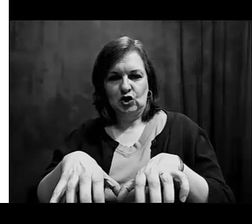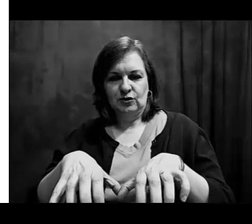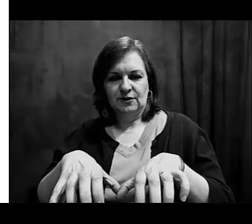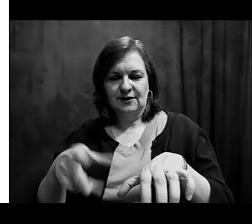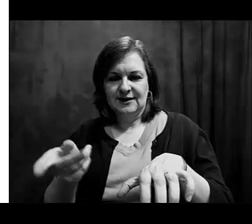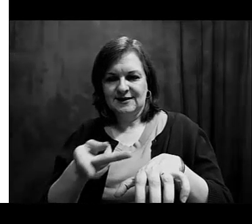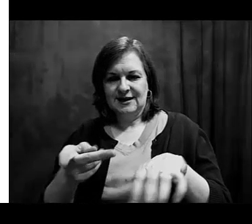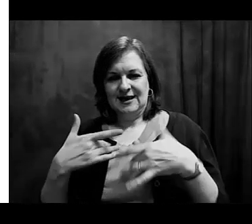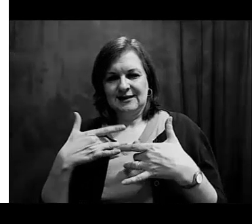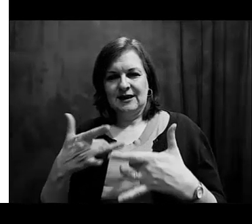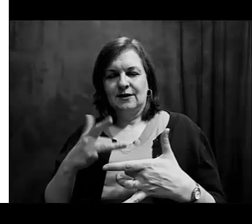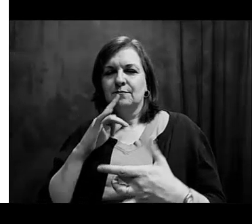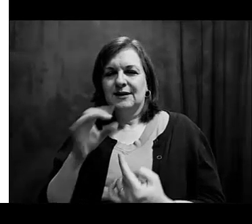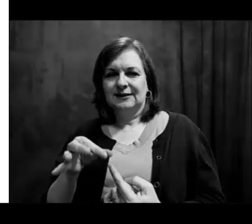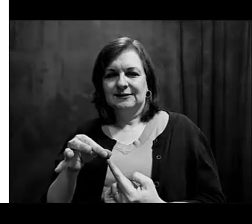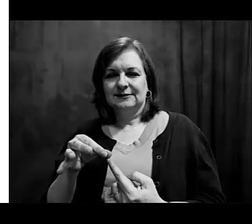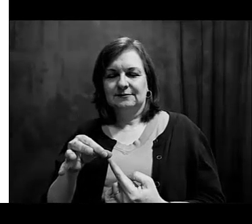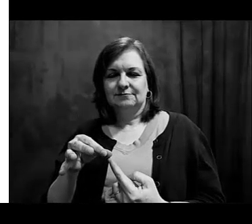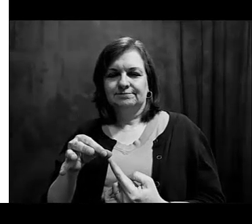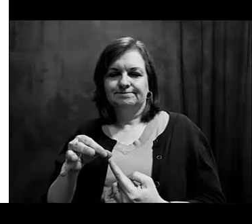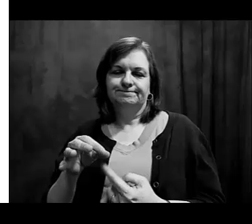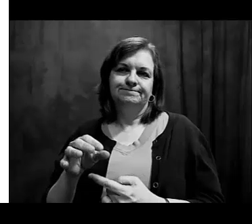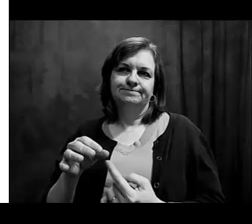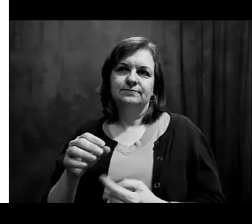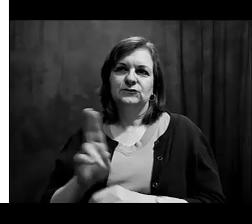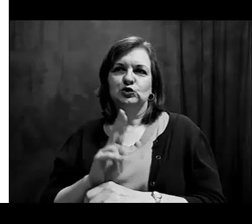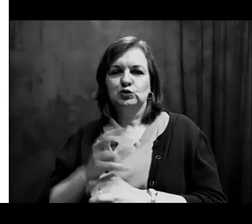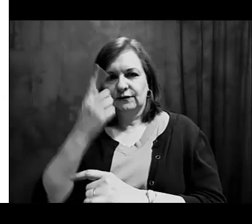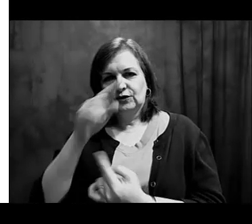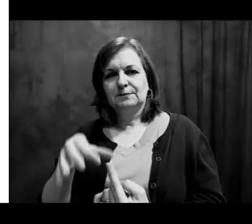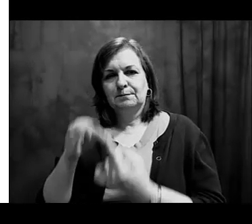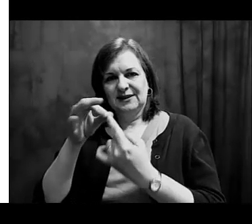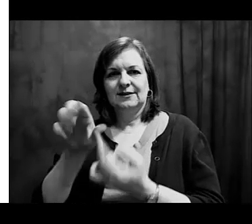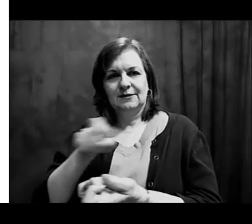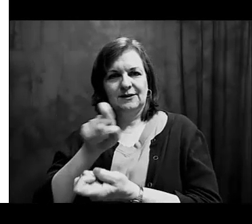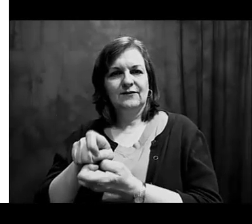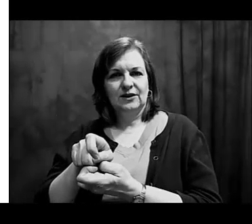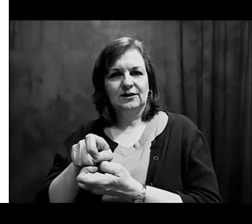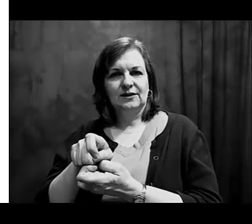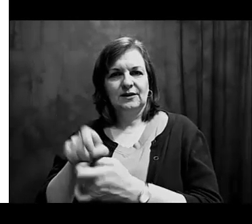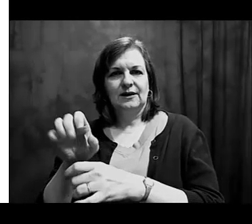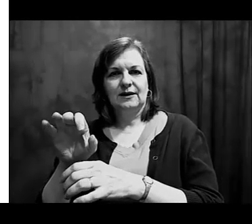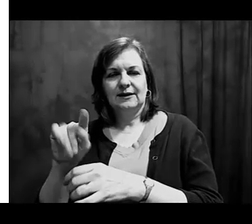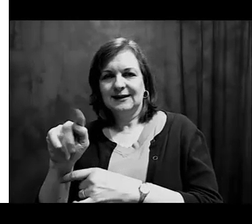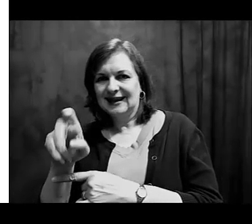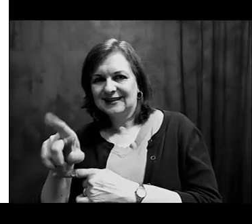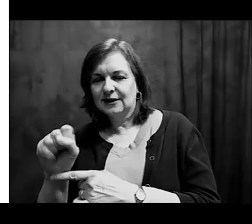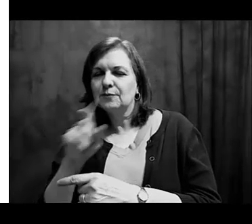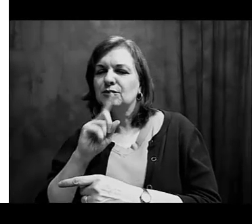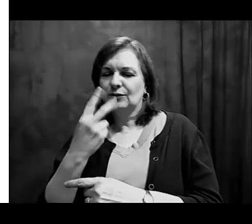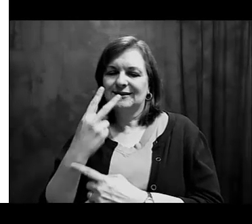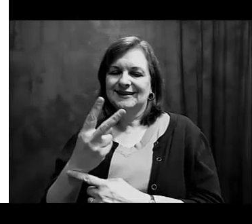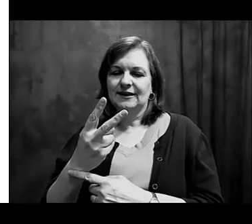different mental tasks but you'll see here that they're actually closely associated